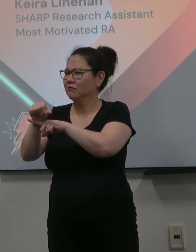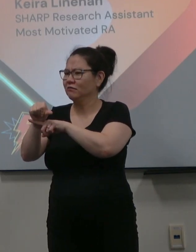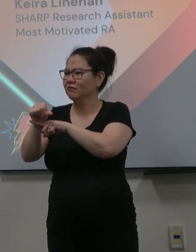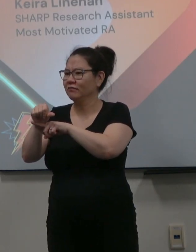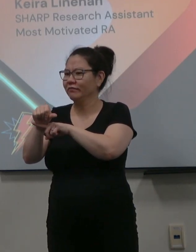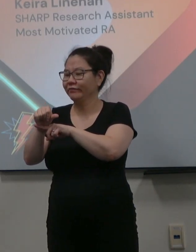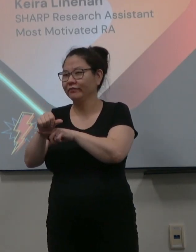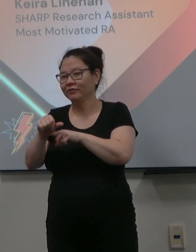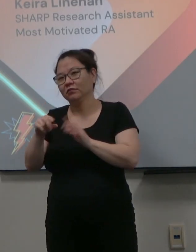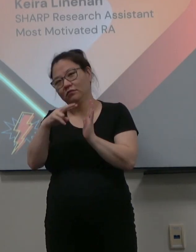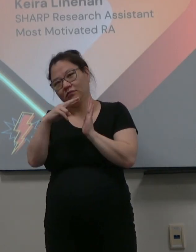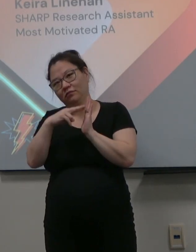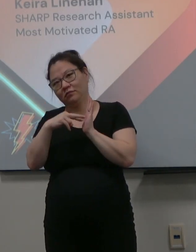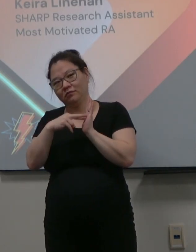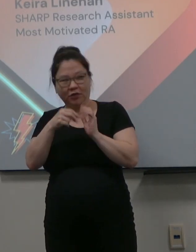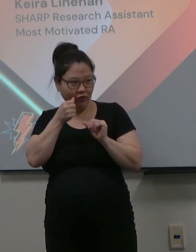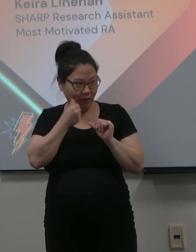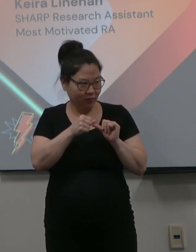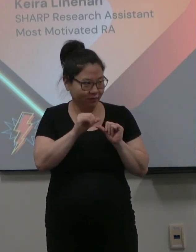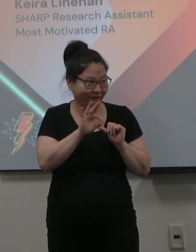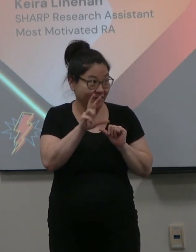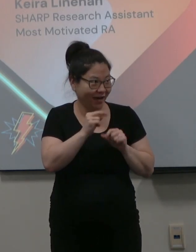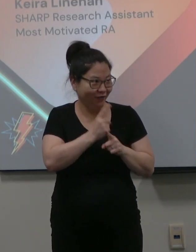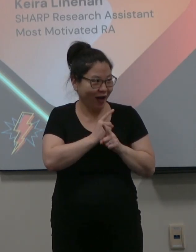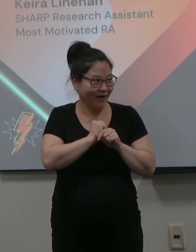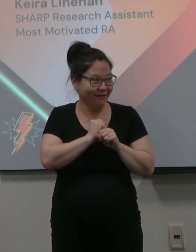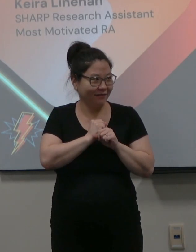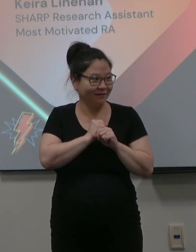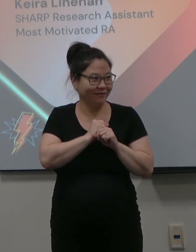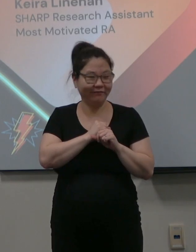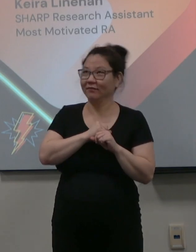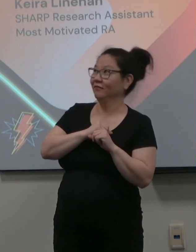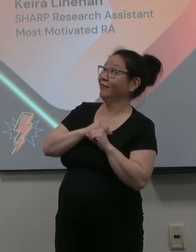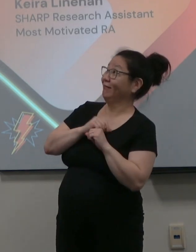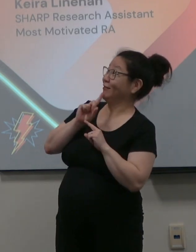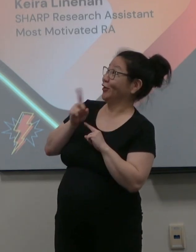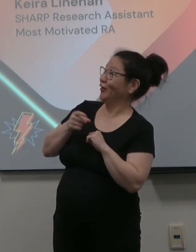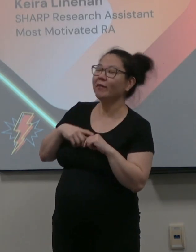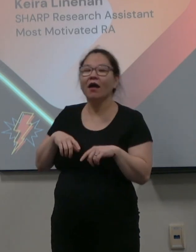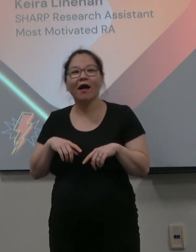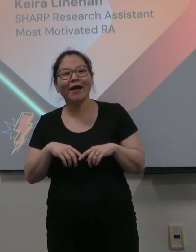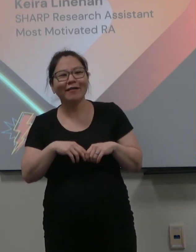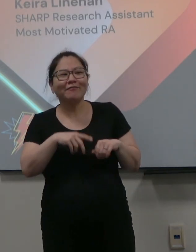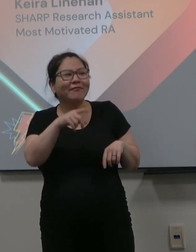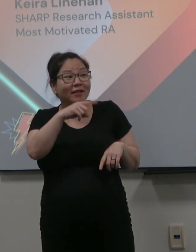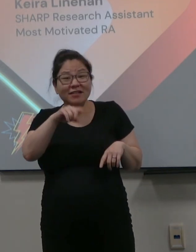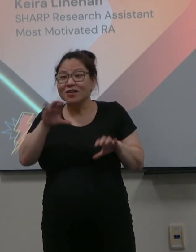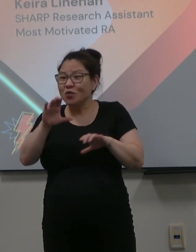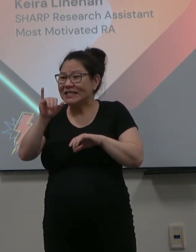she was doing the city training. She was reading. You remember that was a fun training, right? And they said, "Sure," yeah.